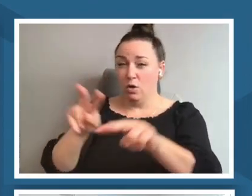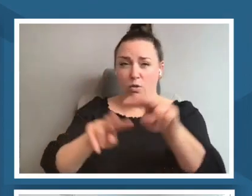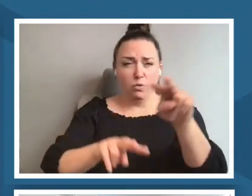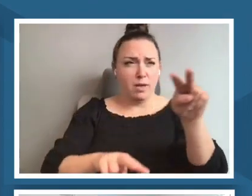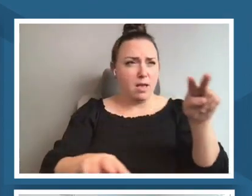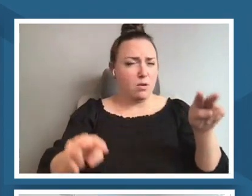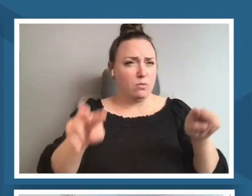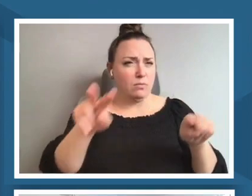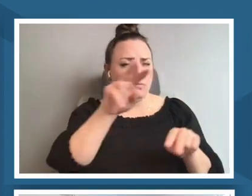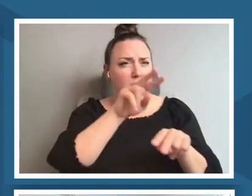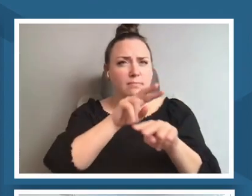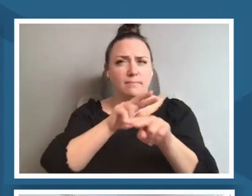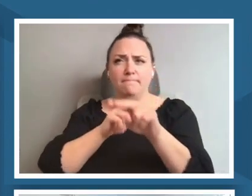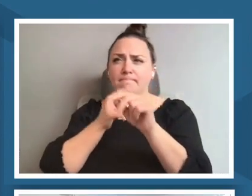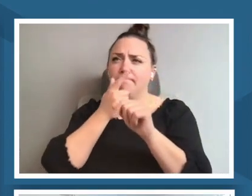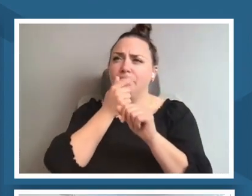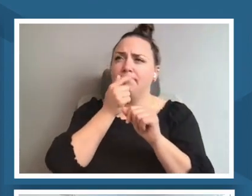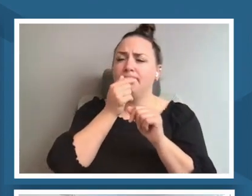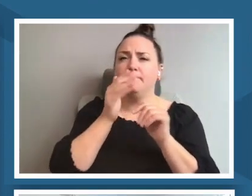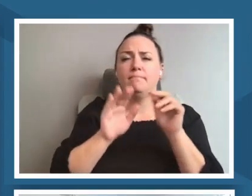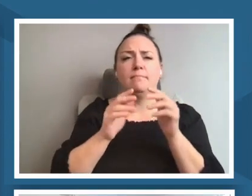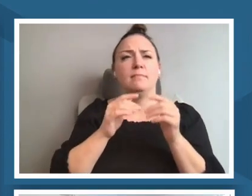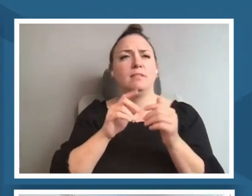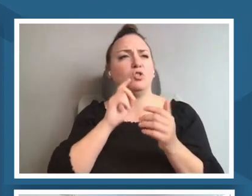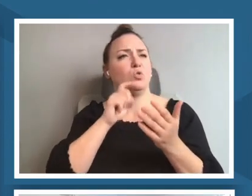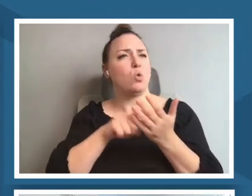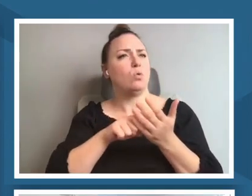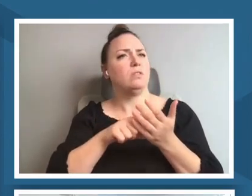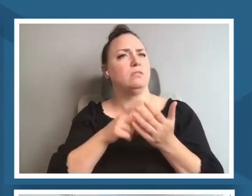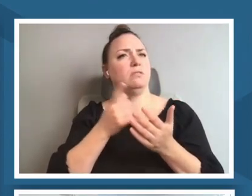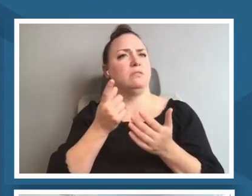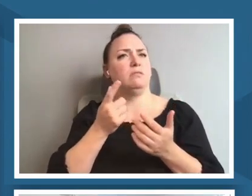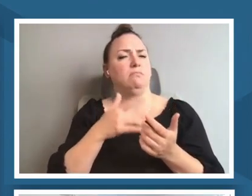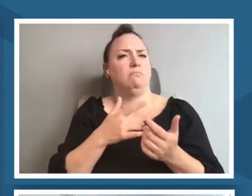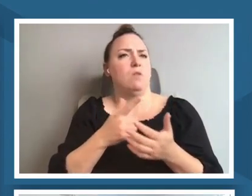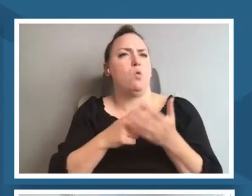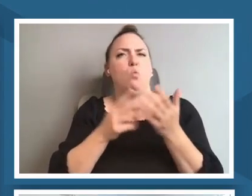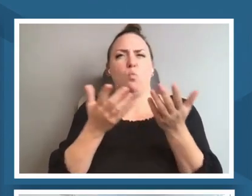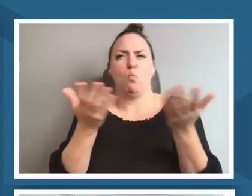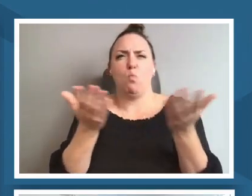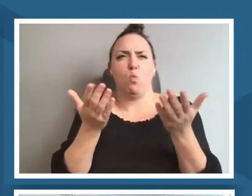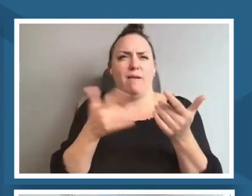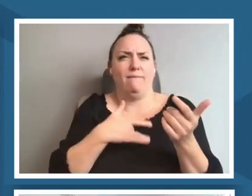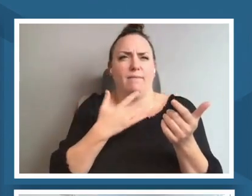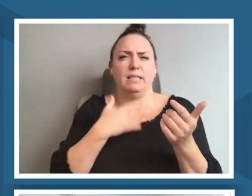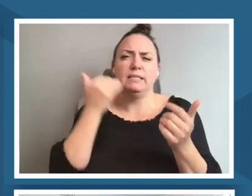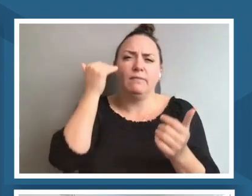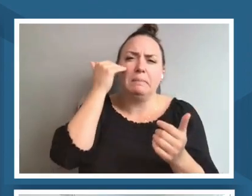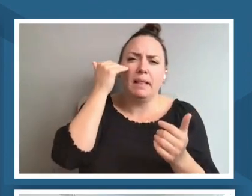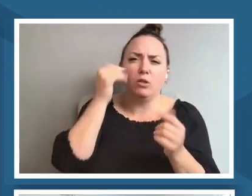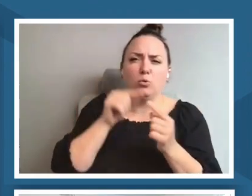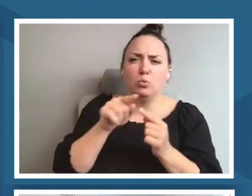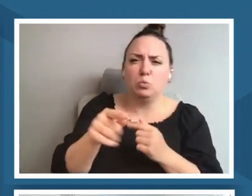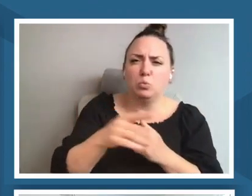notice what feels familiar to you